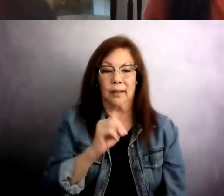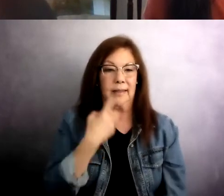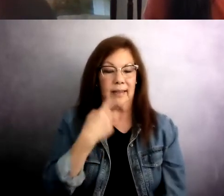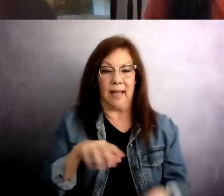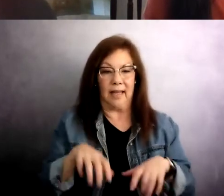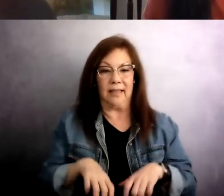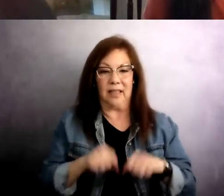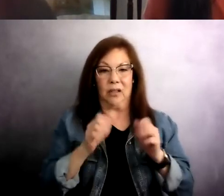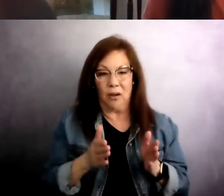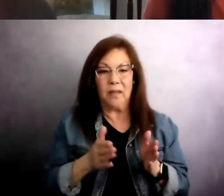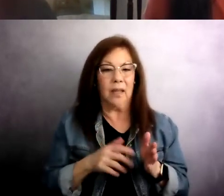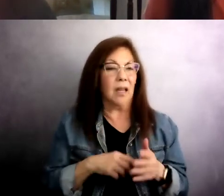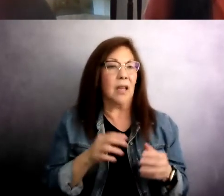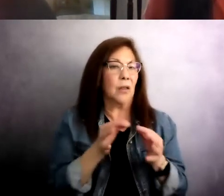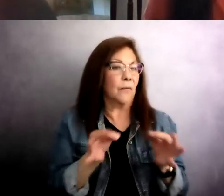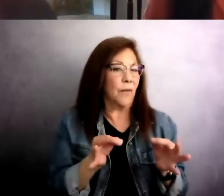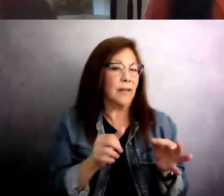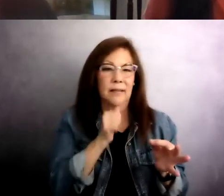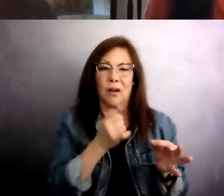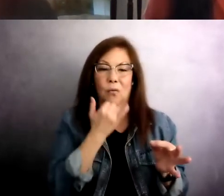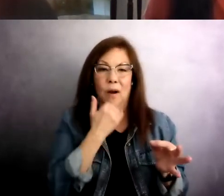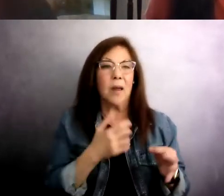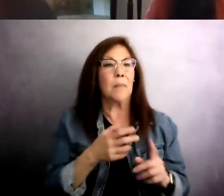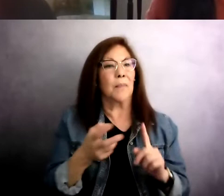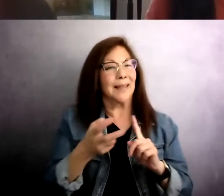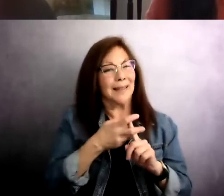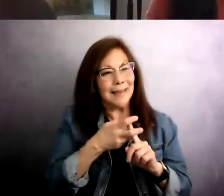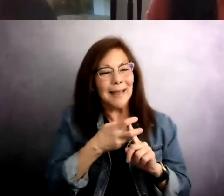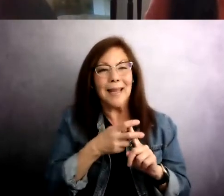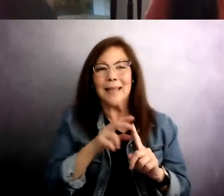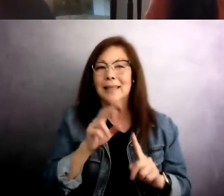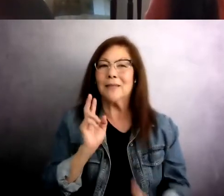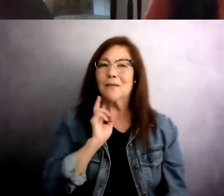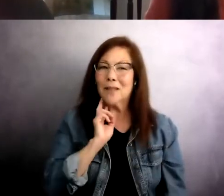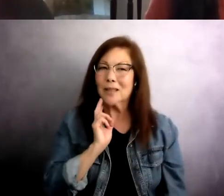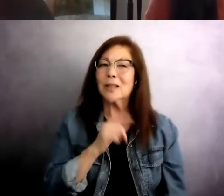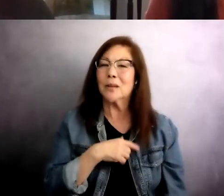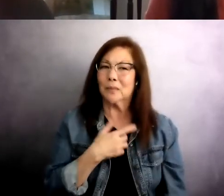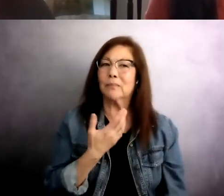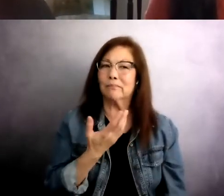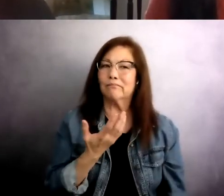that phrasing is not wrong, but a kidnapping victim actually works just as well, if not better.